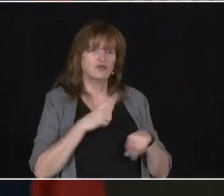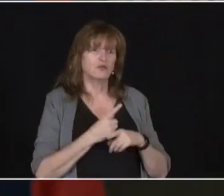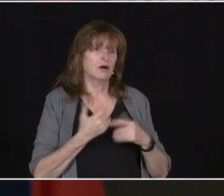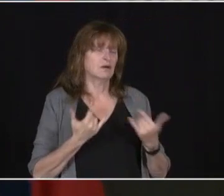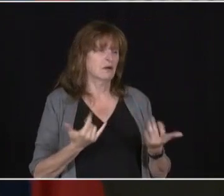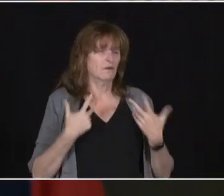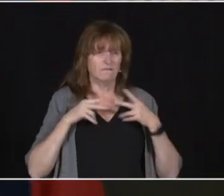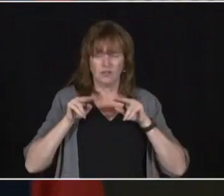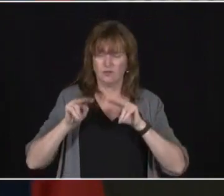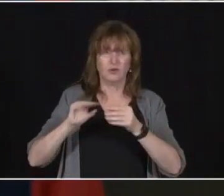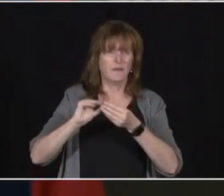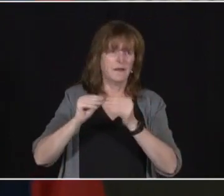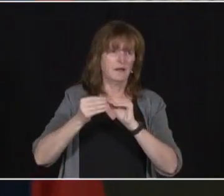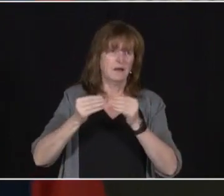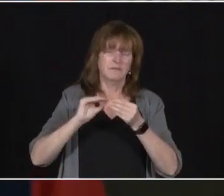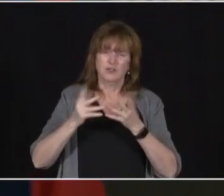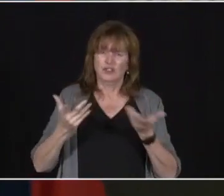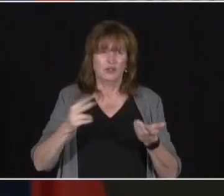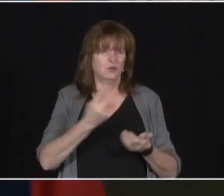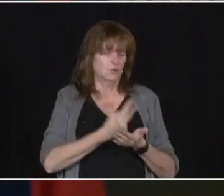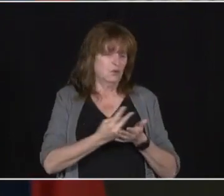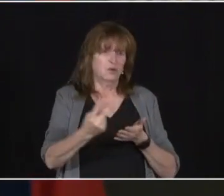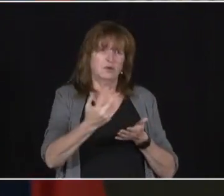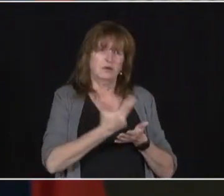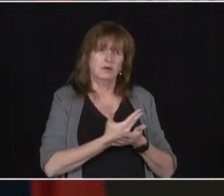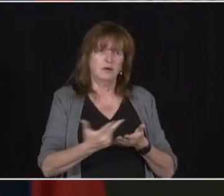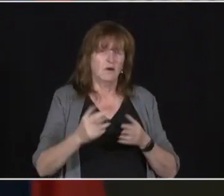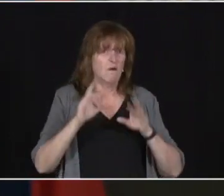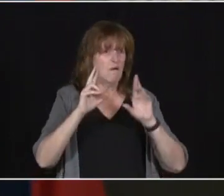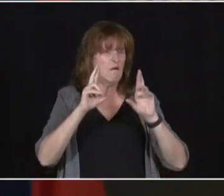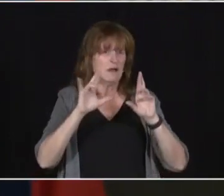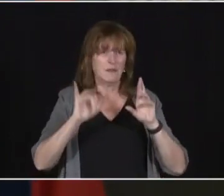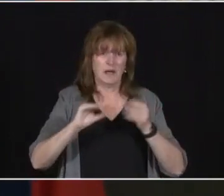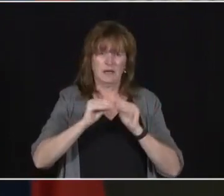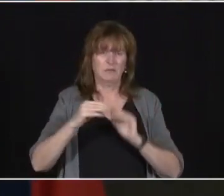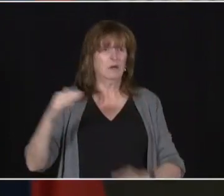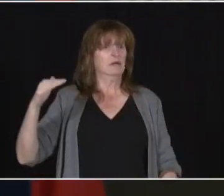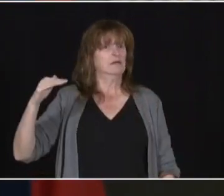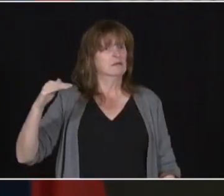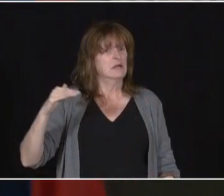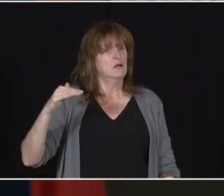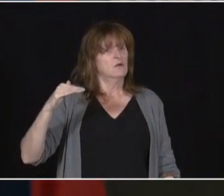how the numbers go and hopefully the numbers will be going down and we will be able to open that up.